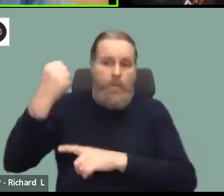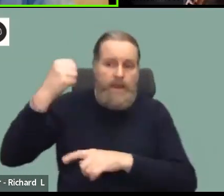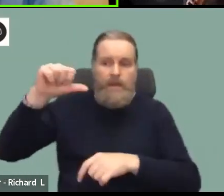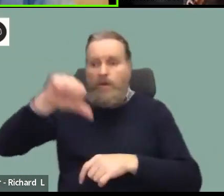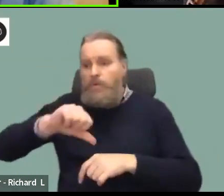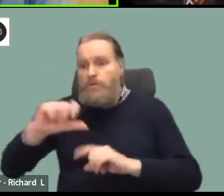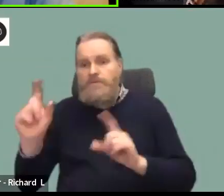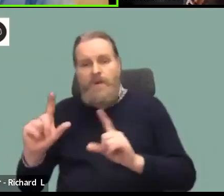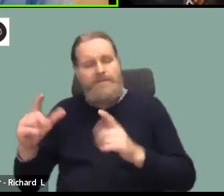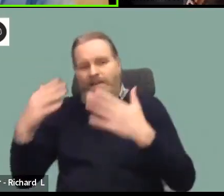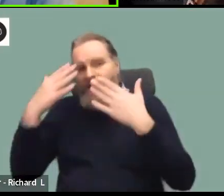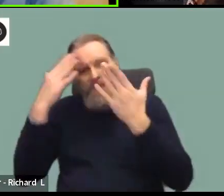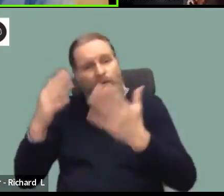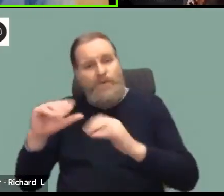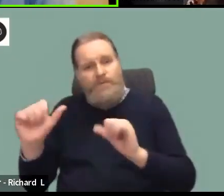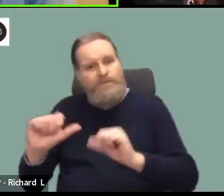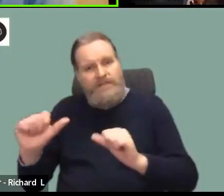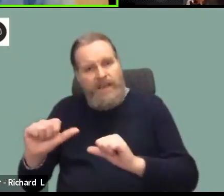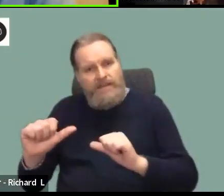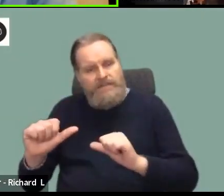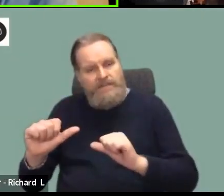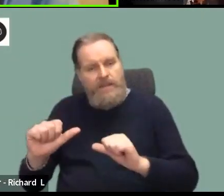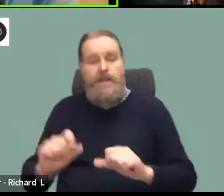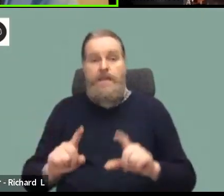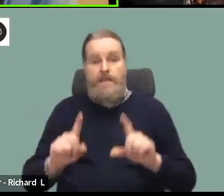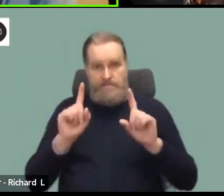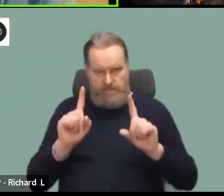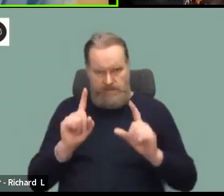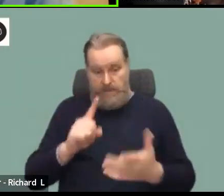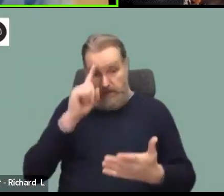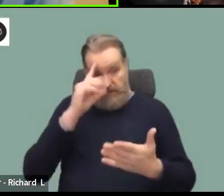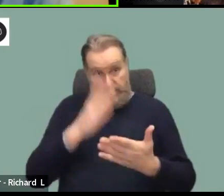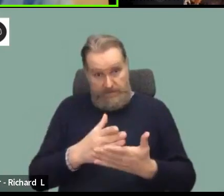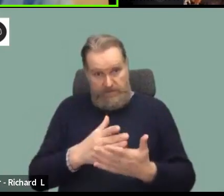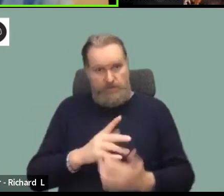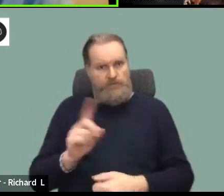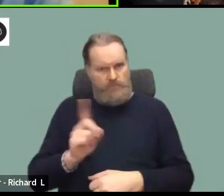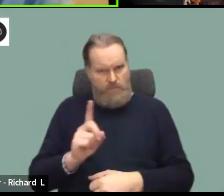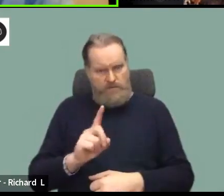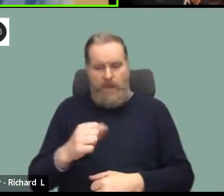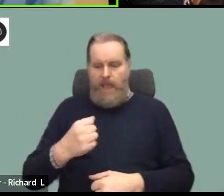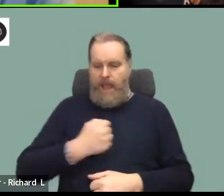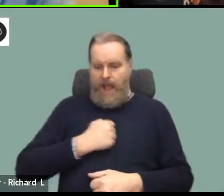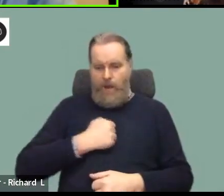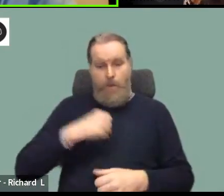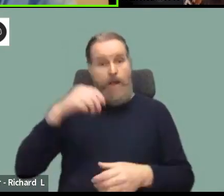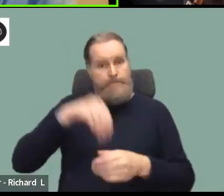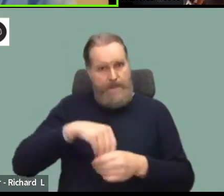outcome of the goal case is not known and if we win the court case we will not spend a penny. a penny. but the decision taken to a penny. but the decision taken to support our members in the